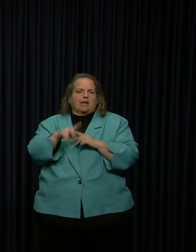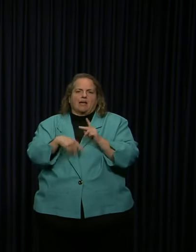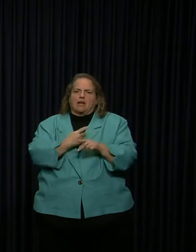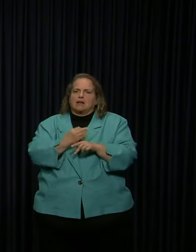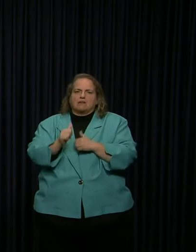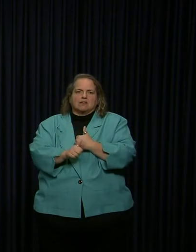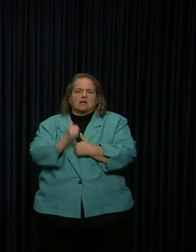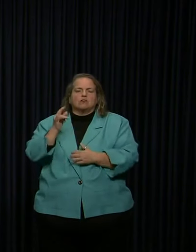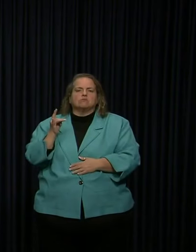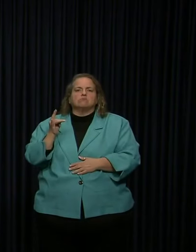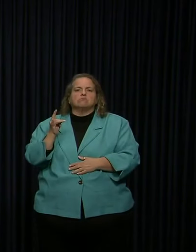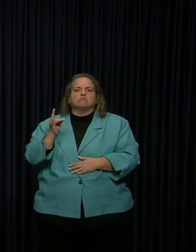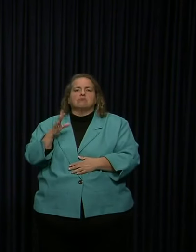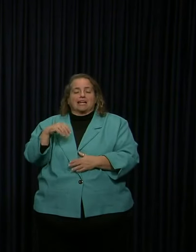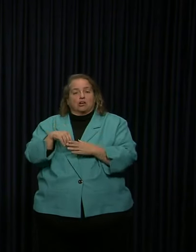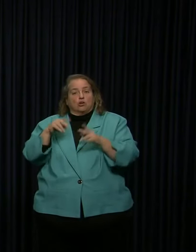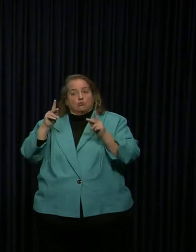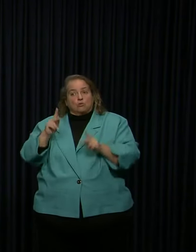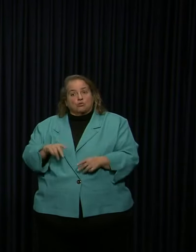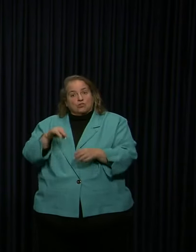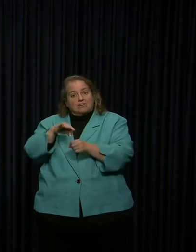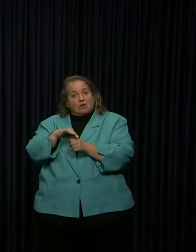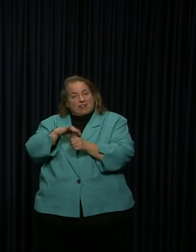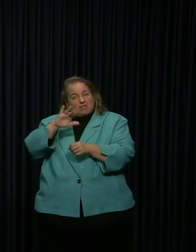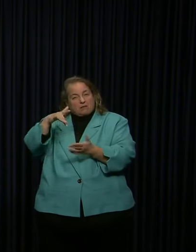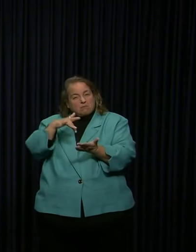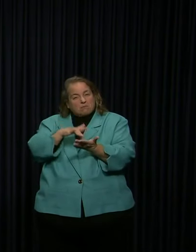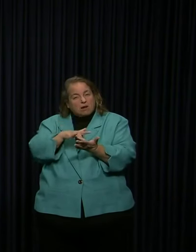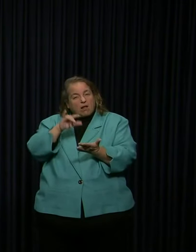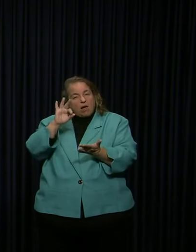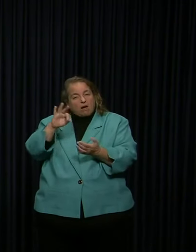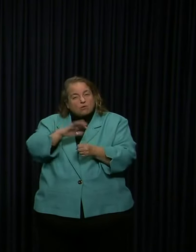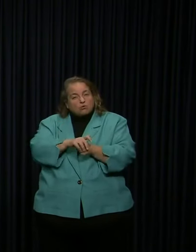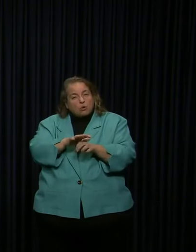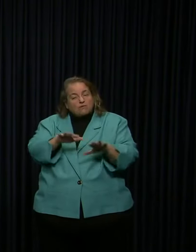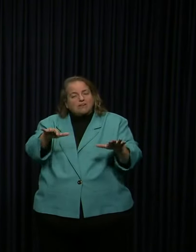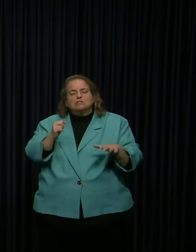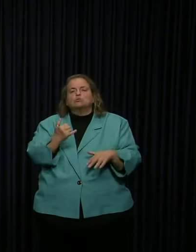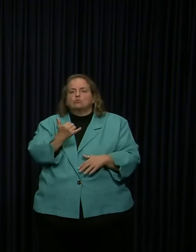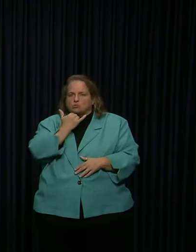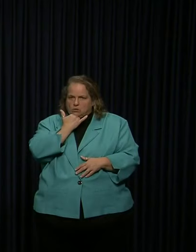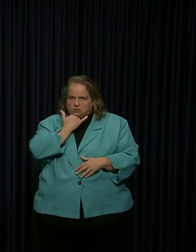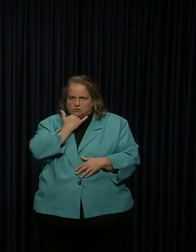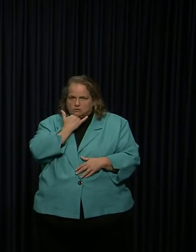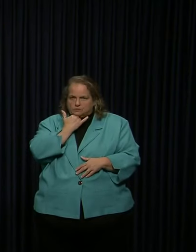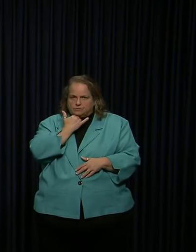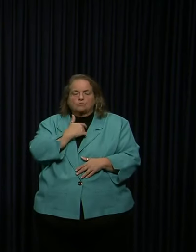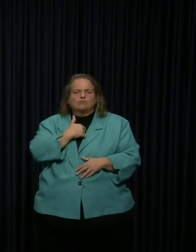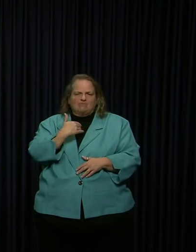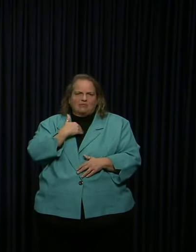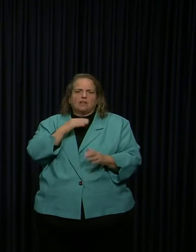VOTE A CERTAIN DIFFERENT WAY, BUT I WANT TO MAKE SURE HA, I